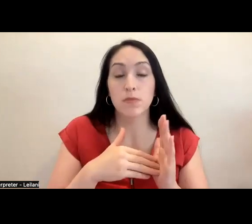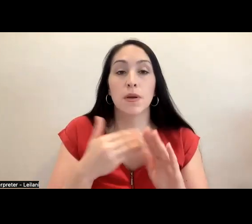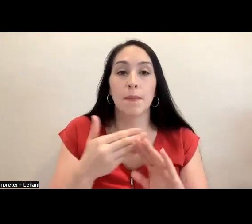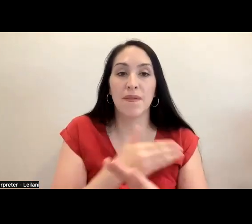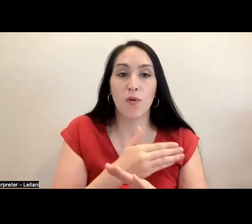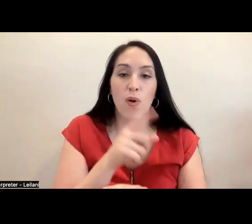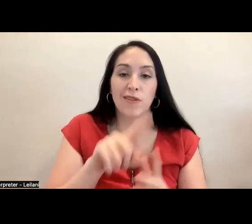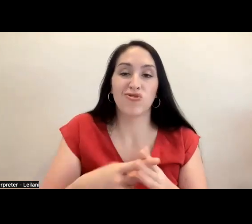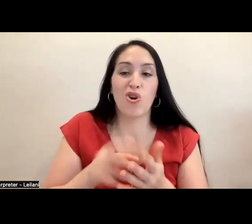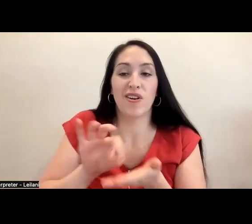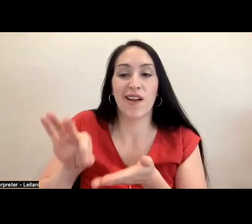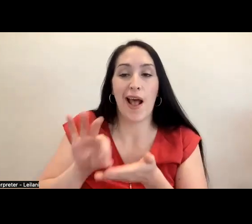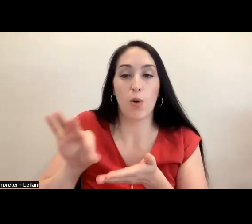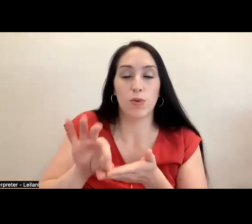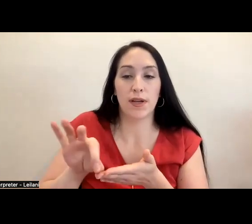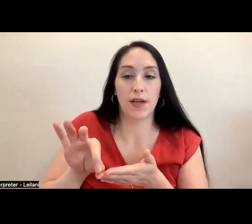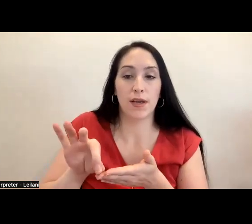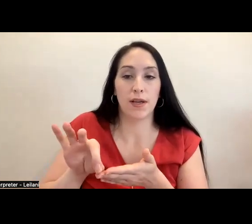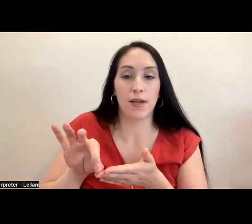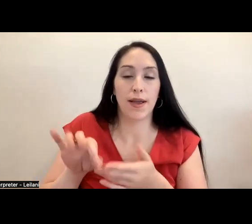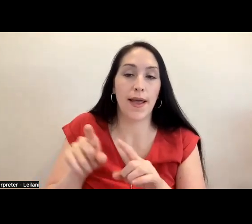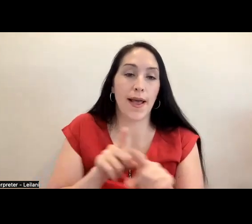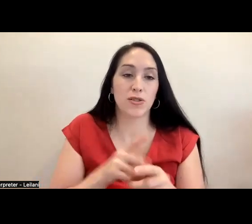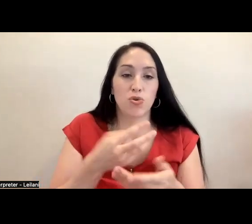11:57:30 If you know on SSI, or maybe you're not worried about that check.